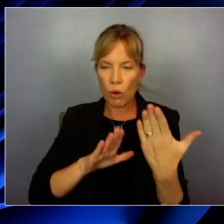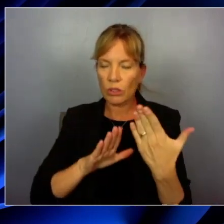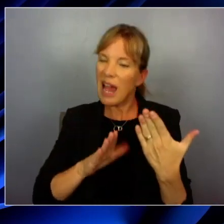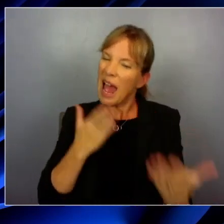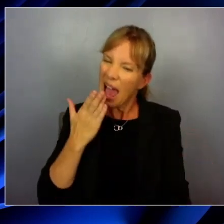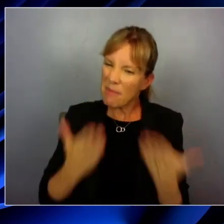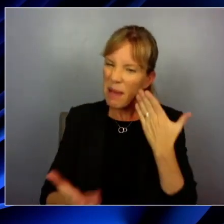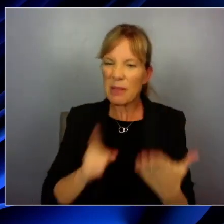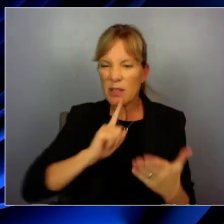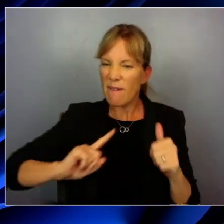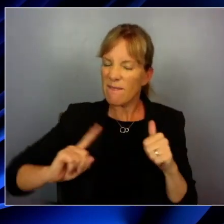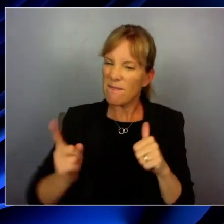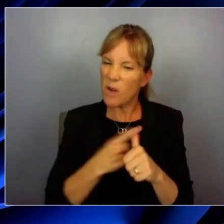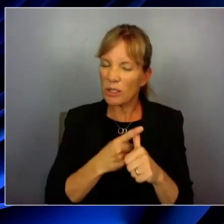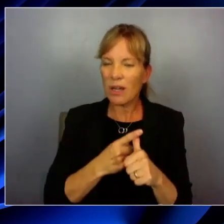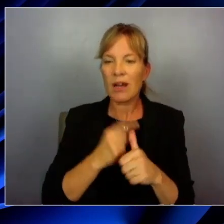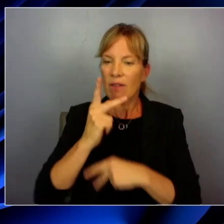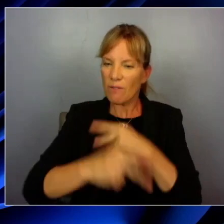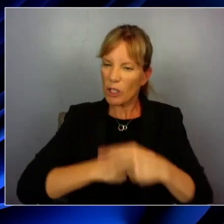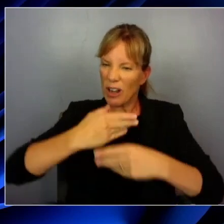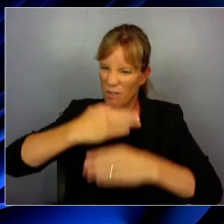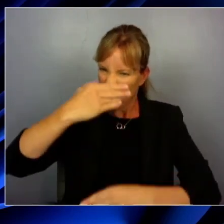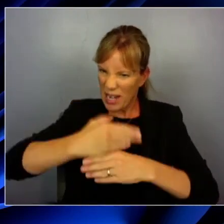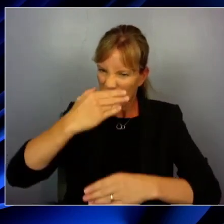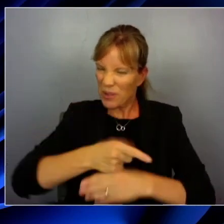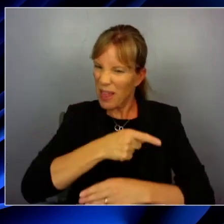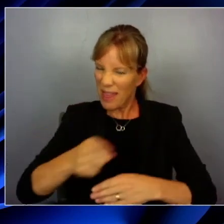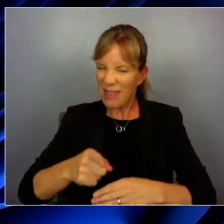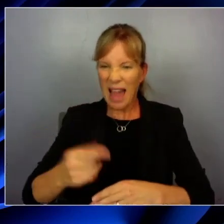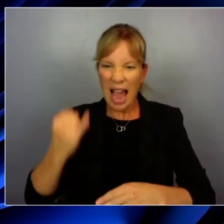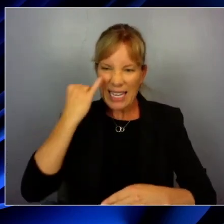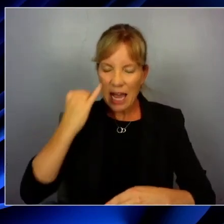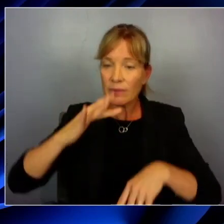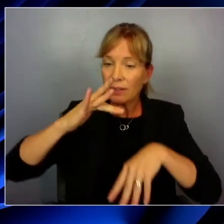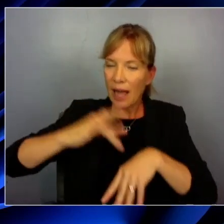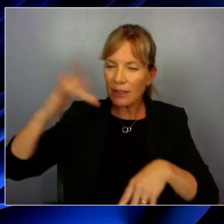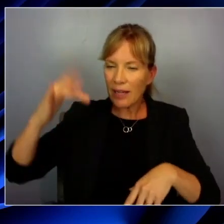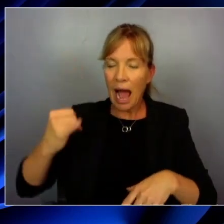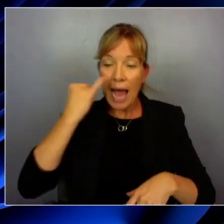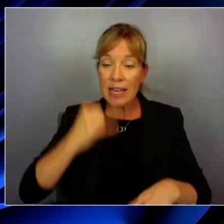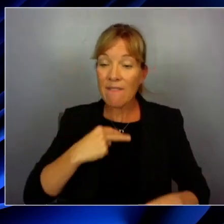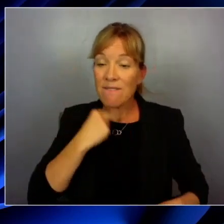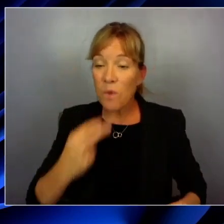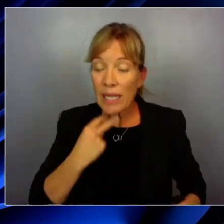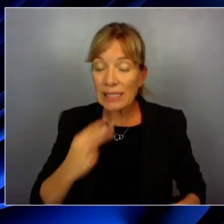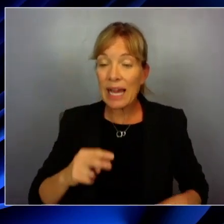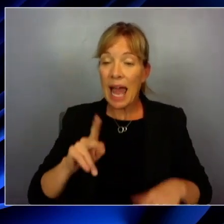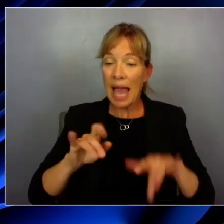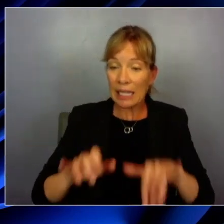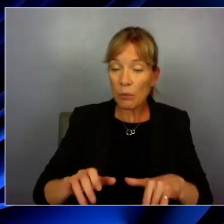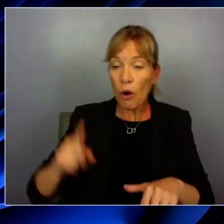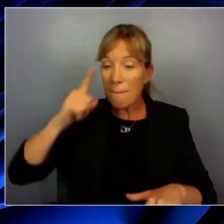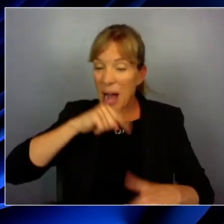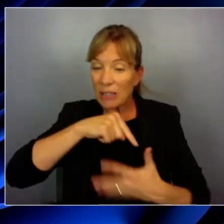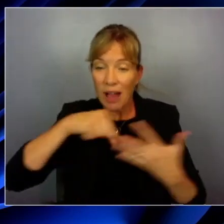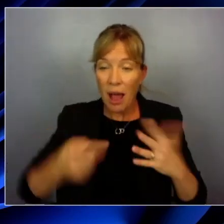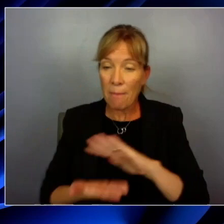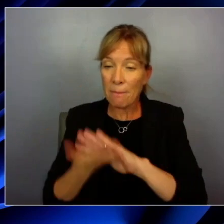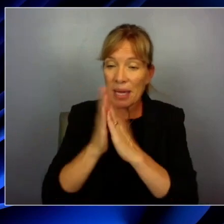first version of Windows where you know that that idea of touch, that idea of voice and keyboard and mouse becomes like almost like taken to the next level.